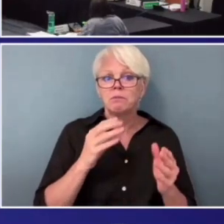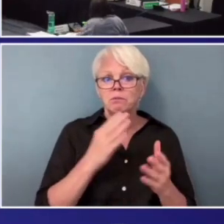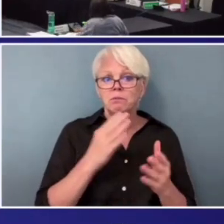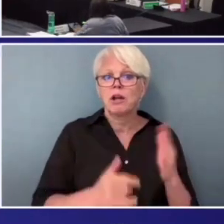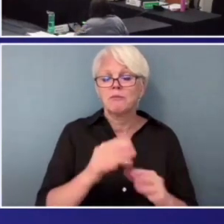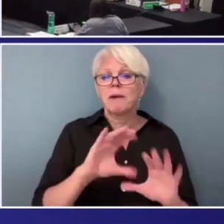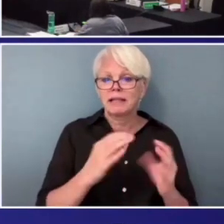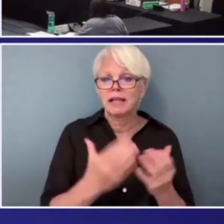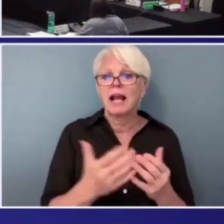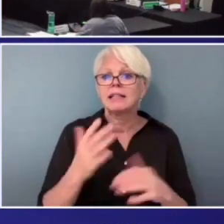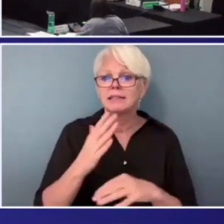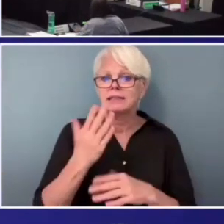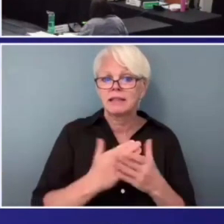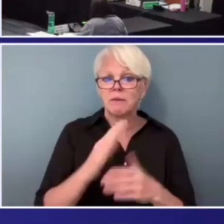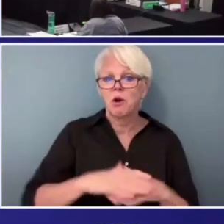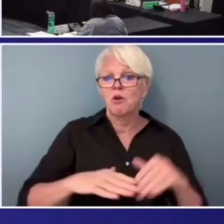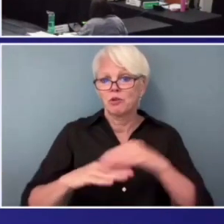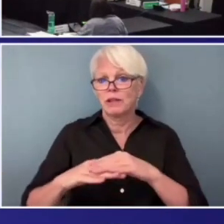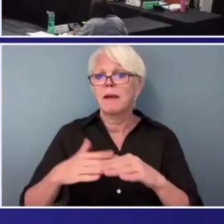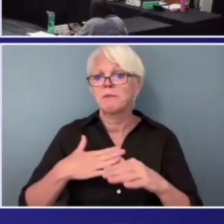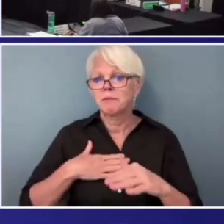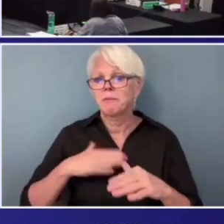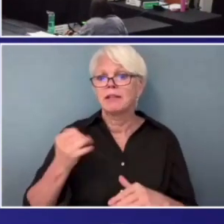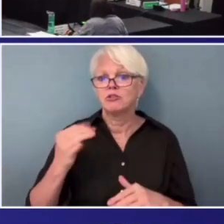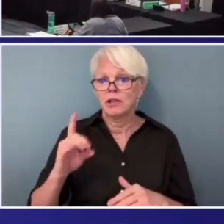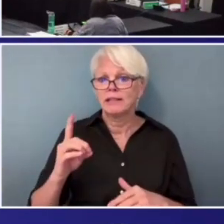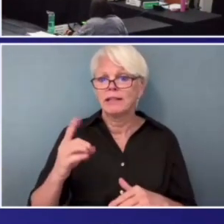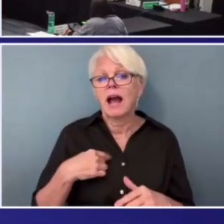in my JD. I want to say close to 30 to 40%.